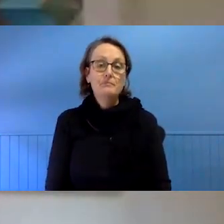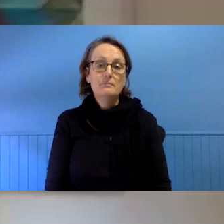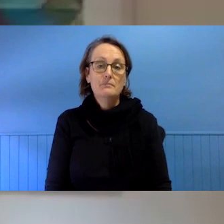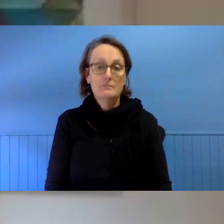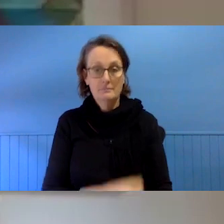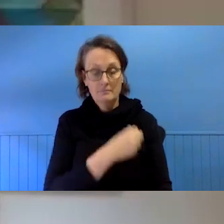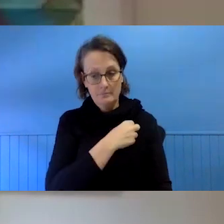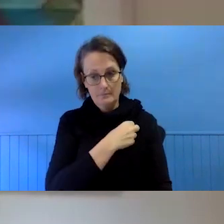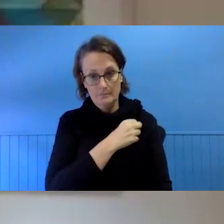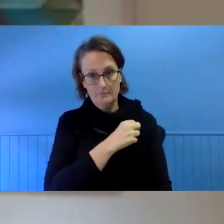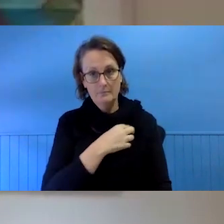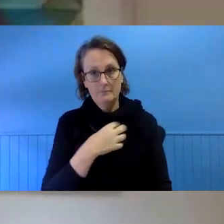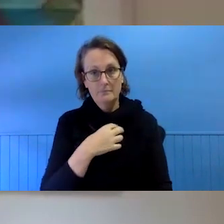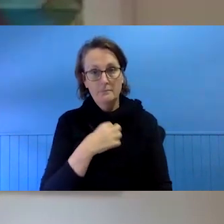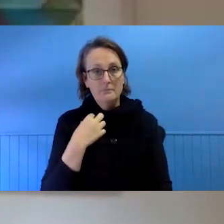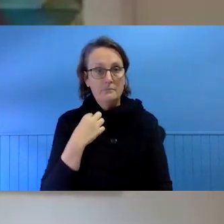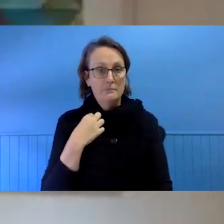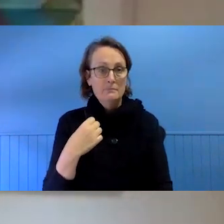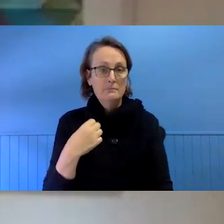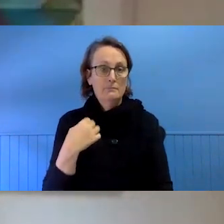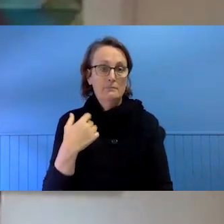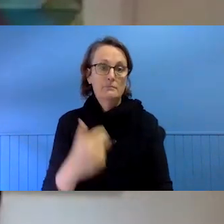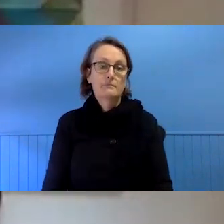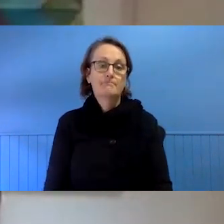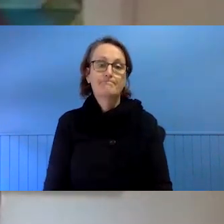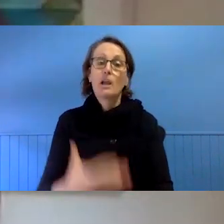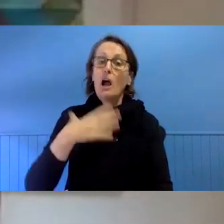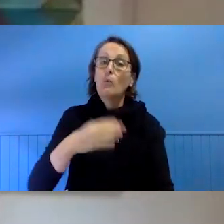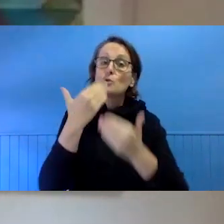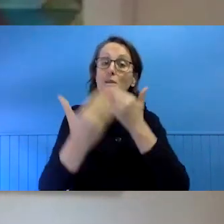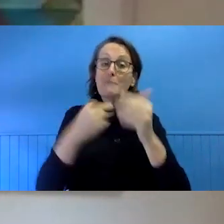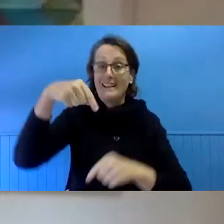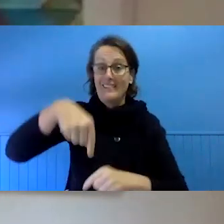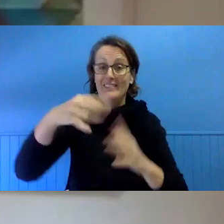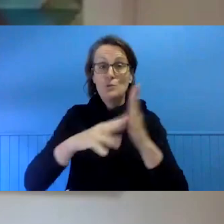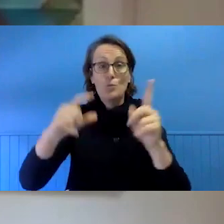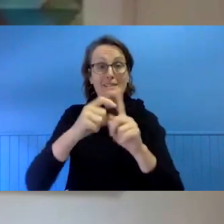to let you know and remind you that the First Nations arts awards are happening this Wednesday, 27 May.